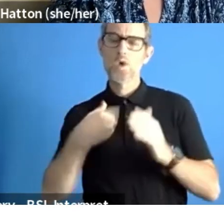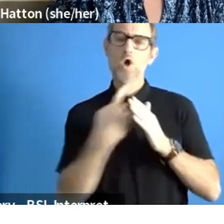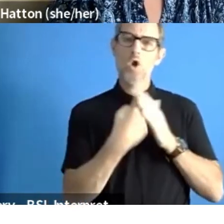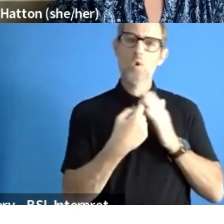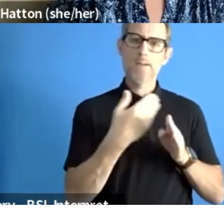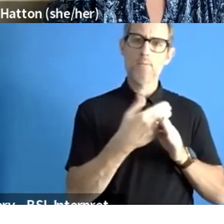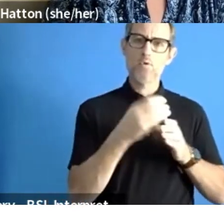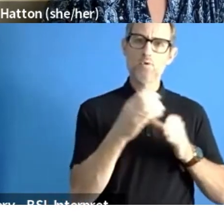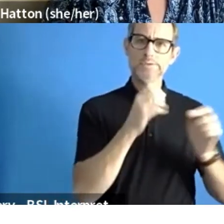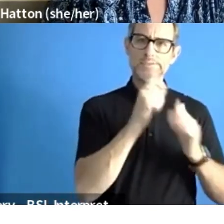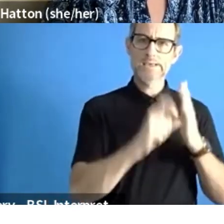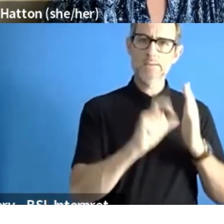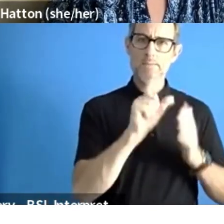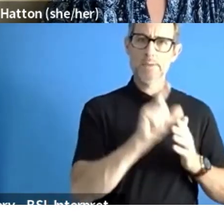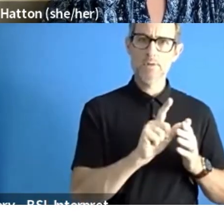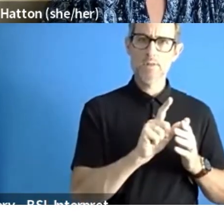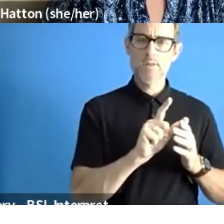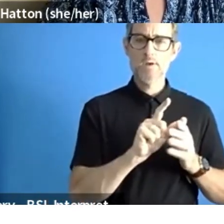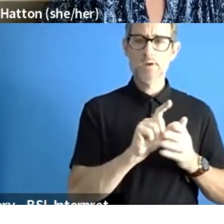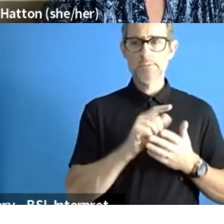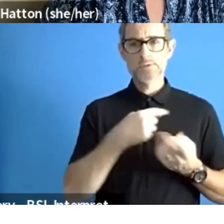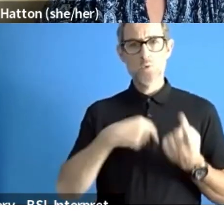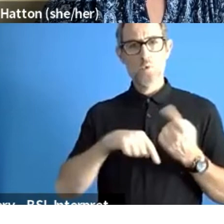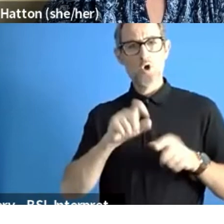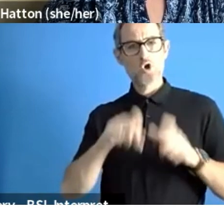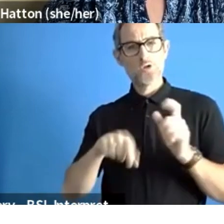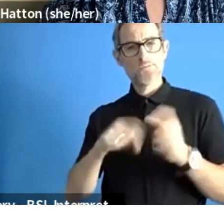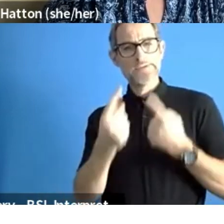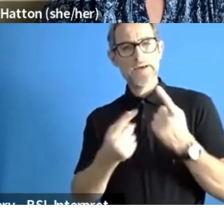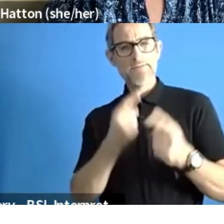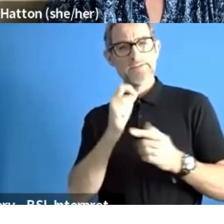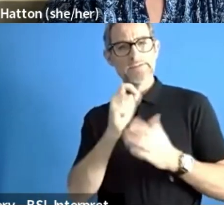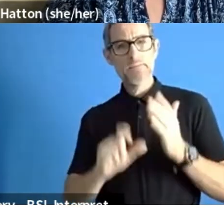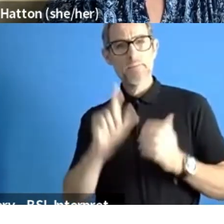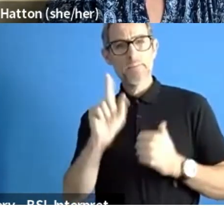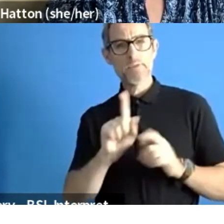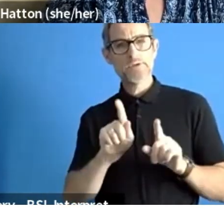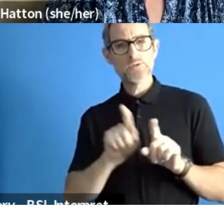and all of our customers are disabled people so it's incredibly important